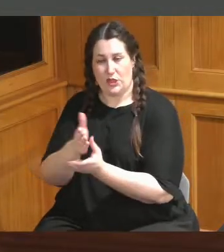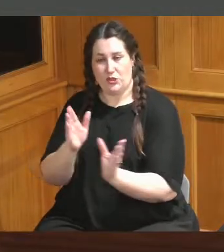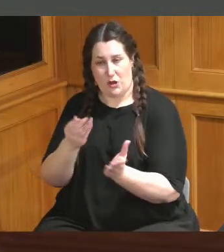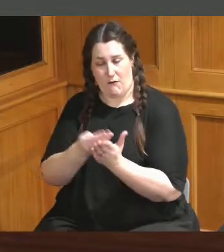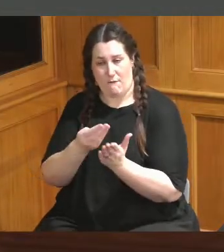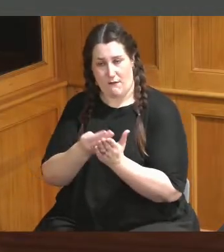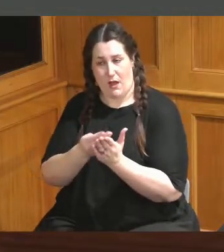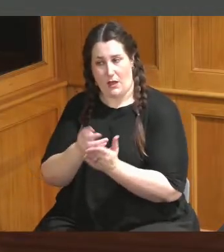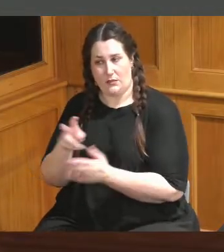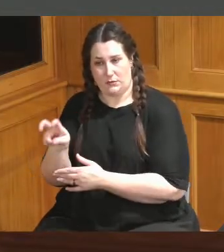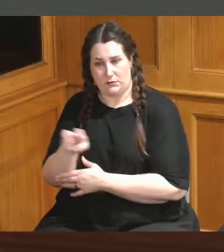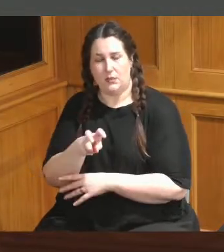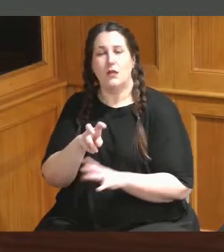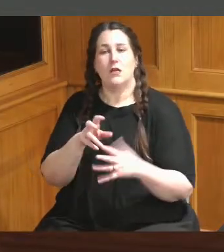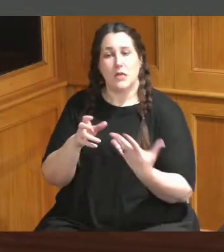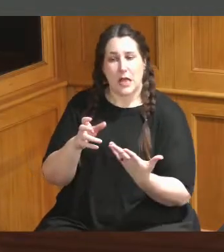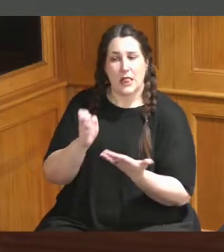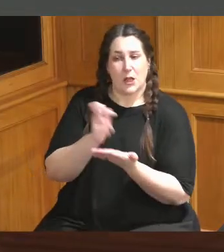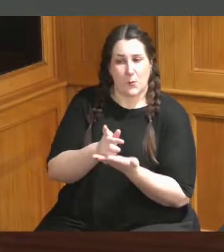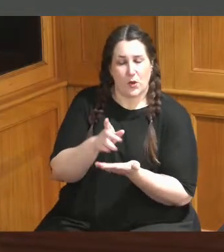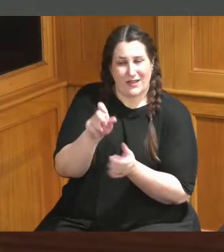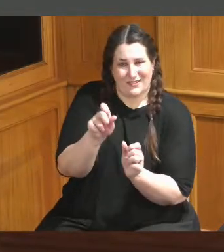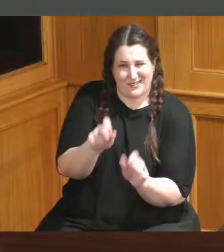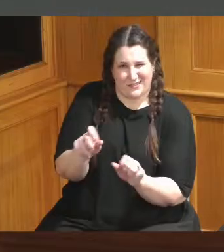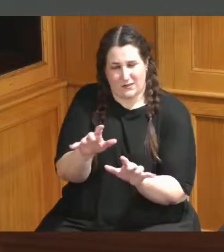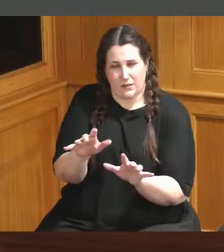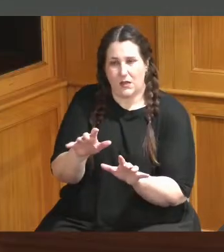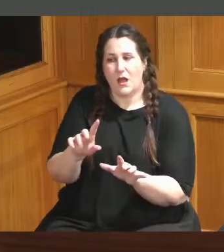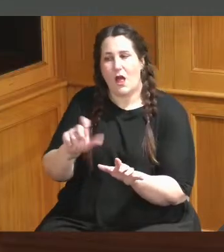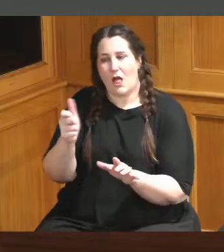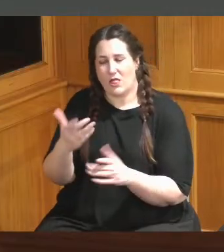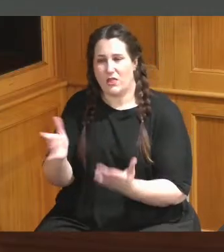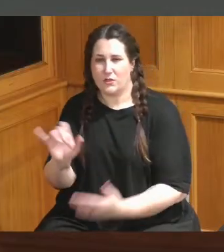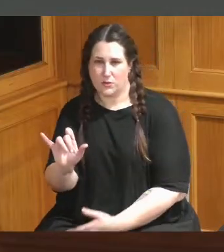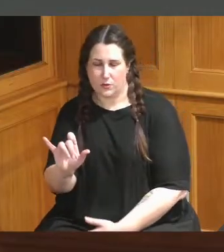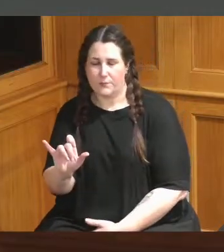the Board could then also approve the broader slate as well. Yeah. I just want to make sure